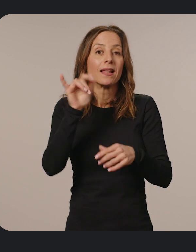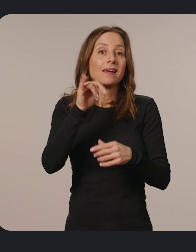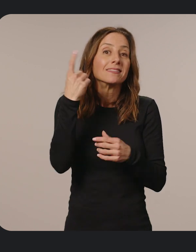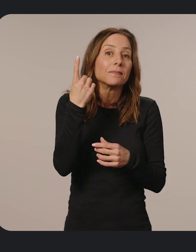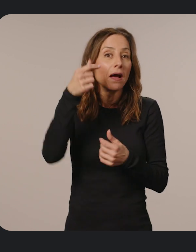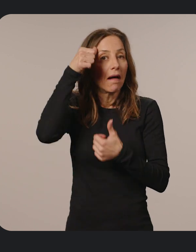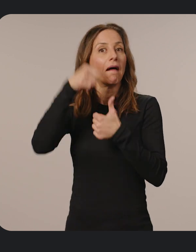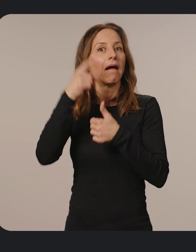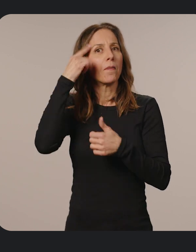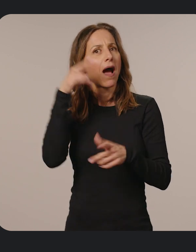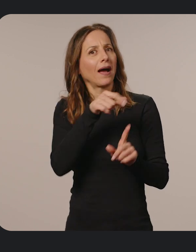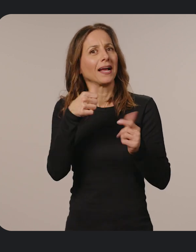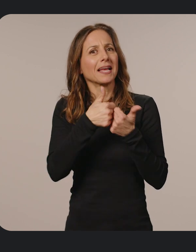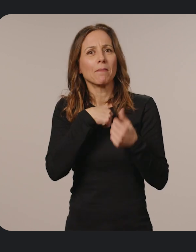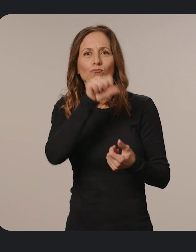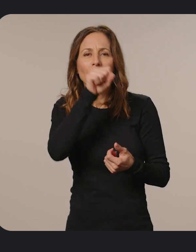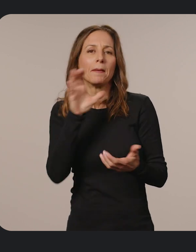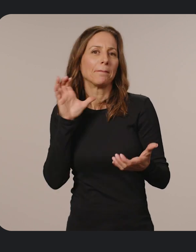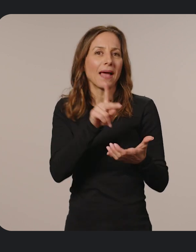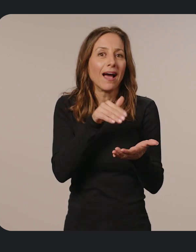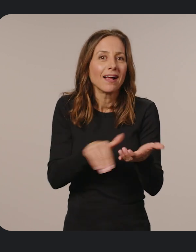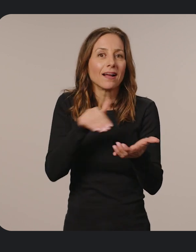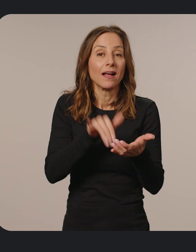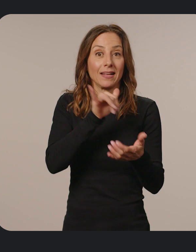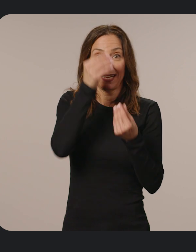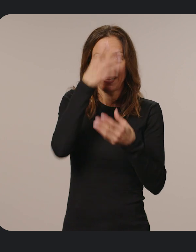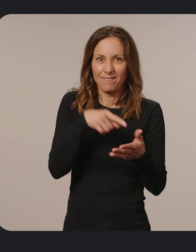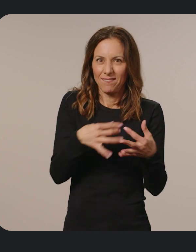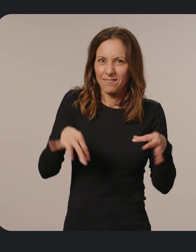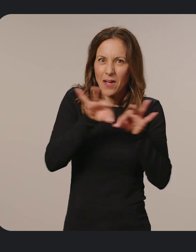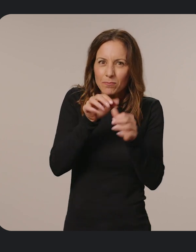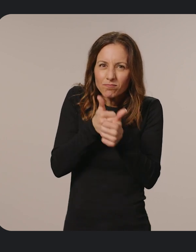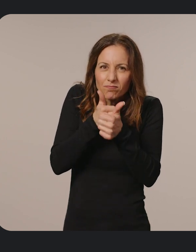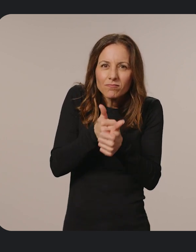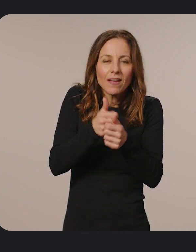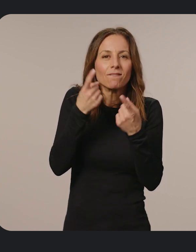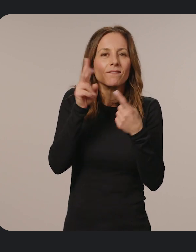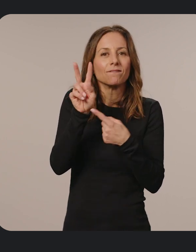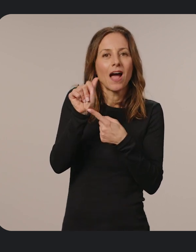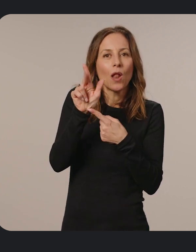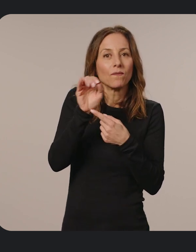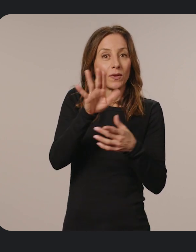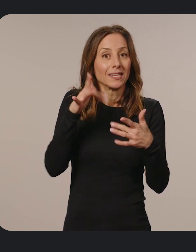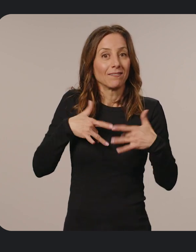and comes back again and again. These insights can be valuable to track the value of your event's visibility